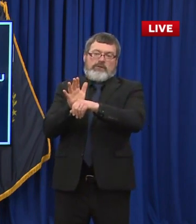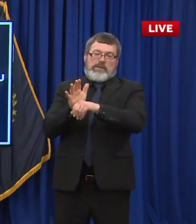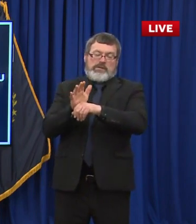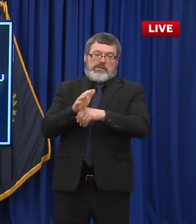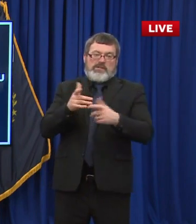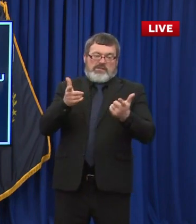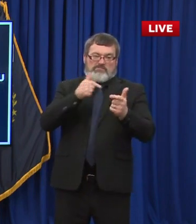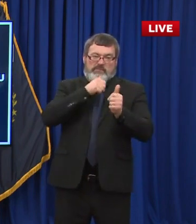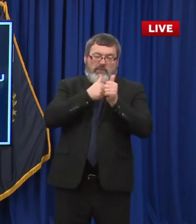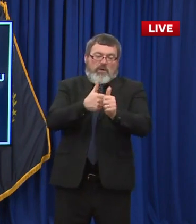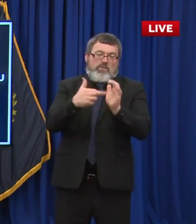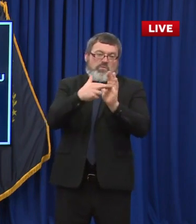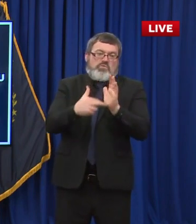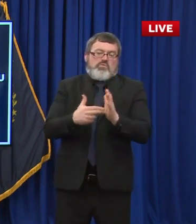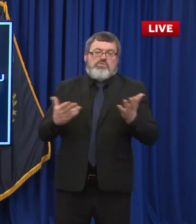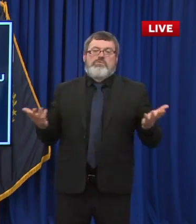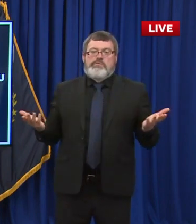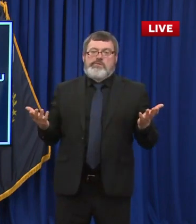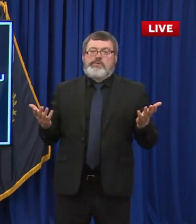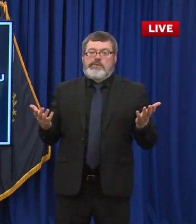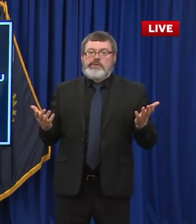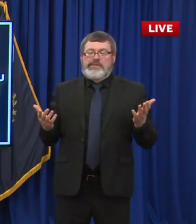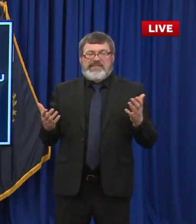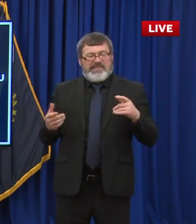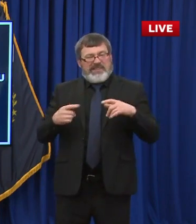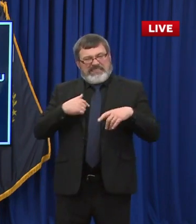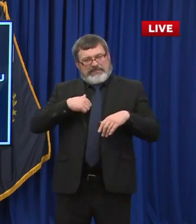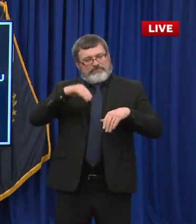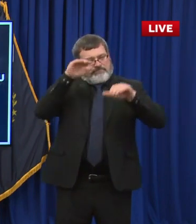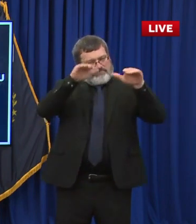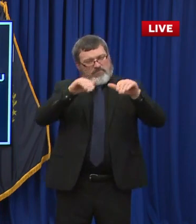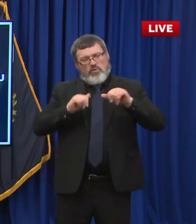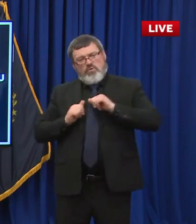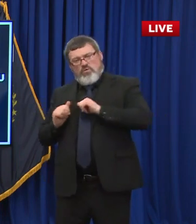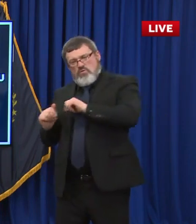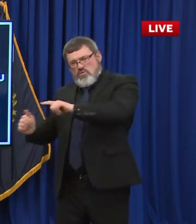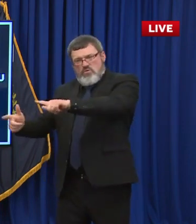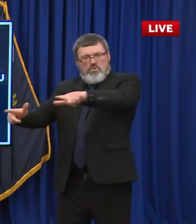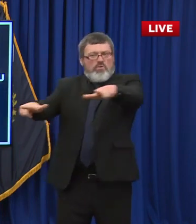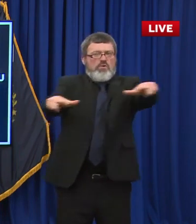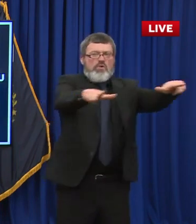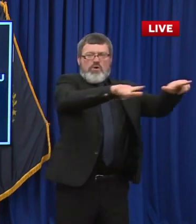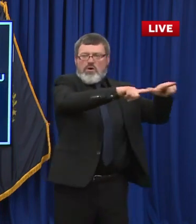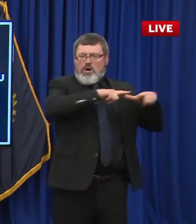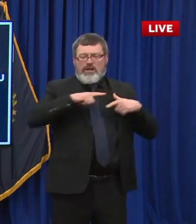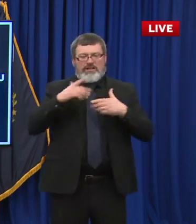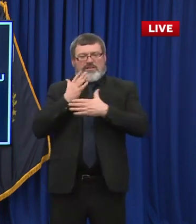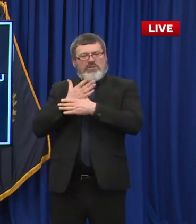WILL GET INFECTED AND WE HAVE SEEN THAT. IT REALLY IS ABOUT PERSONAL RESPONSIBILITY.